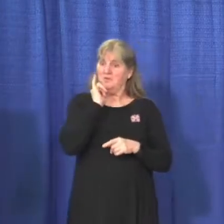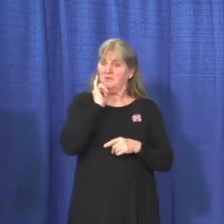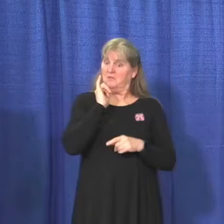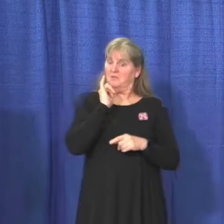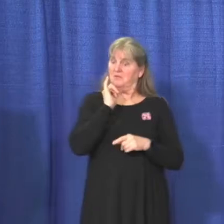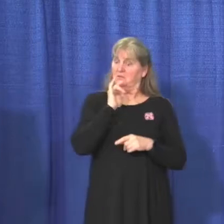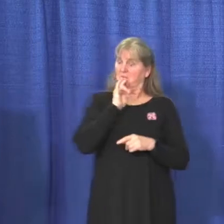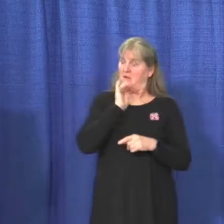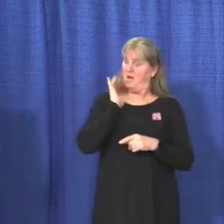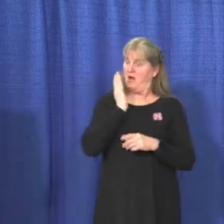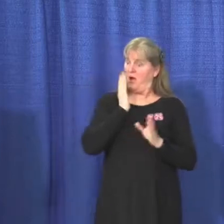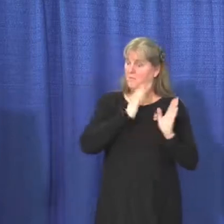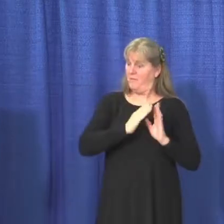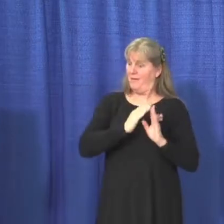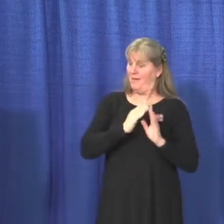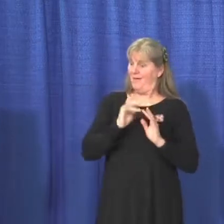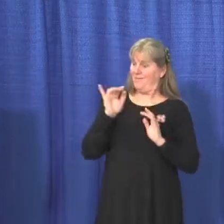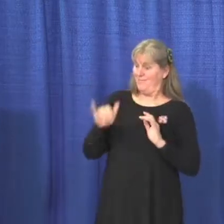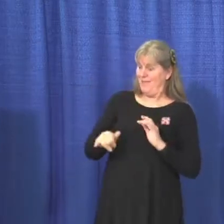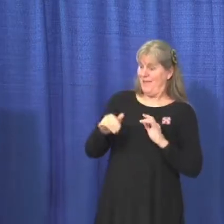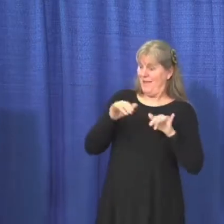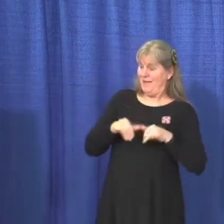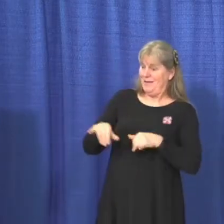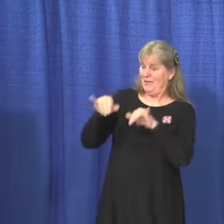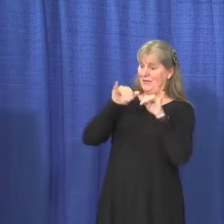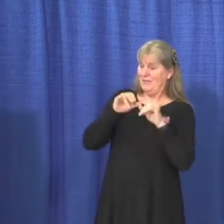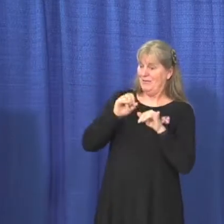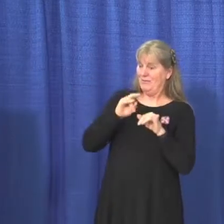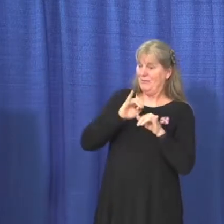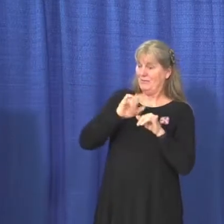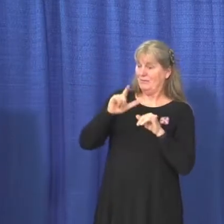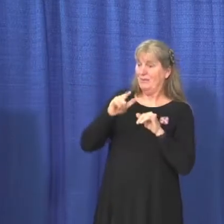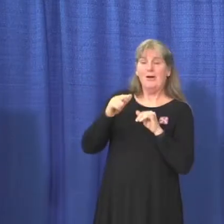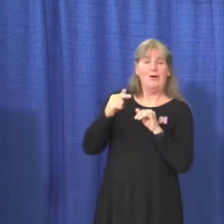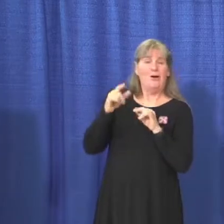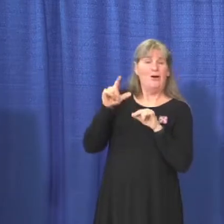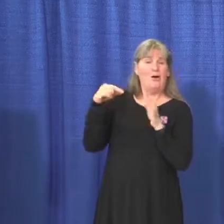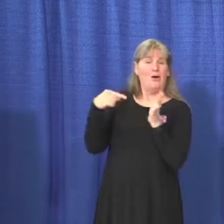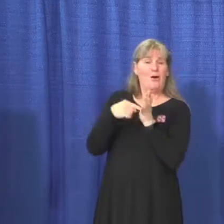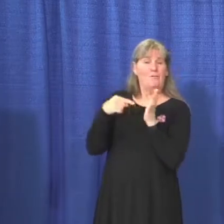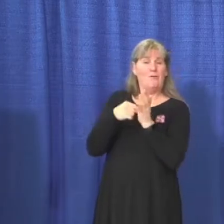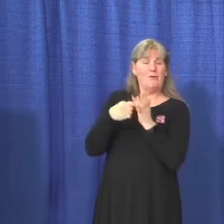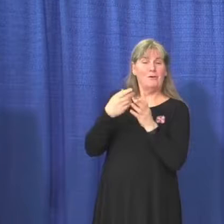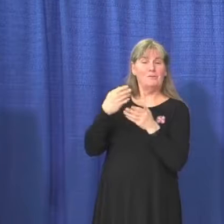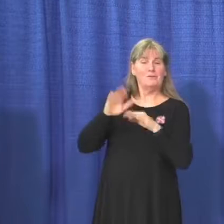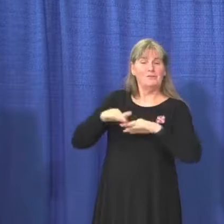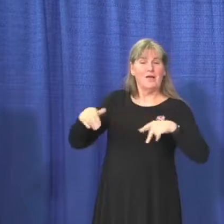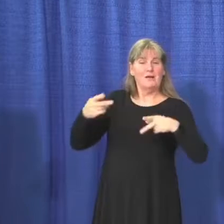again, a Yukon that leads. This is absolutely one of the